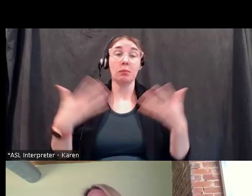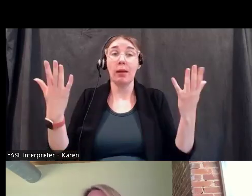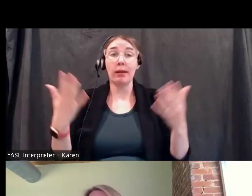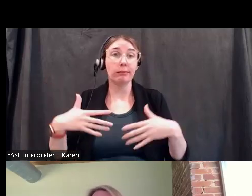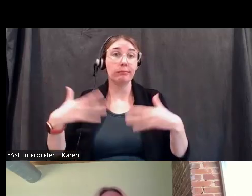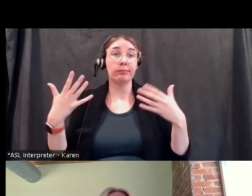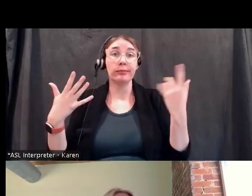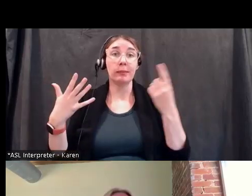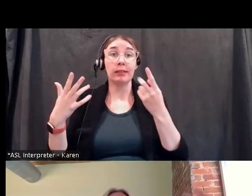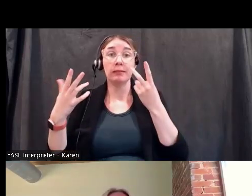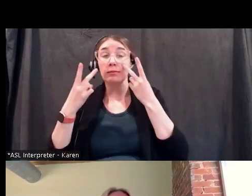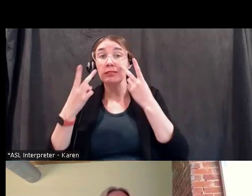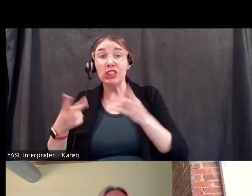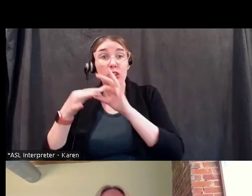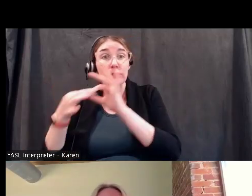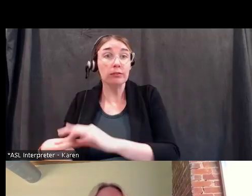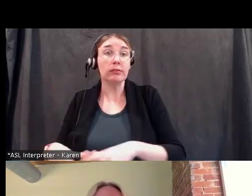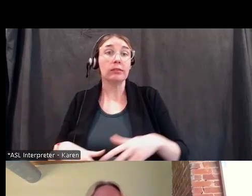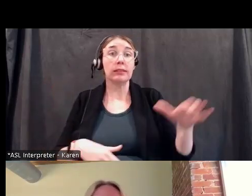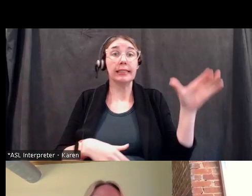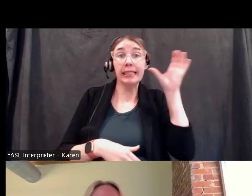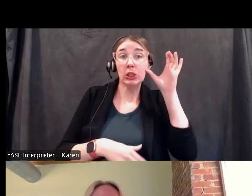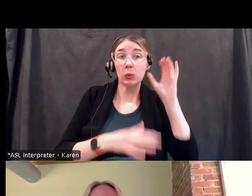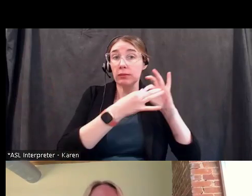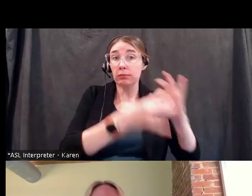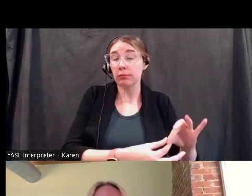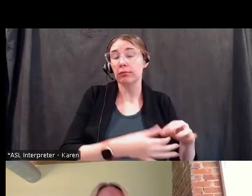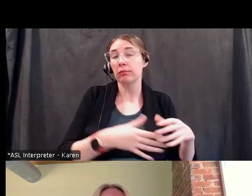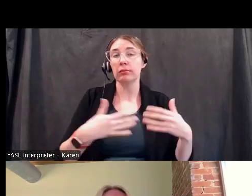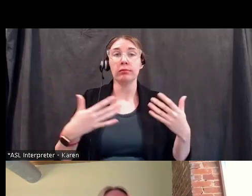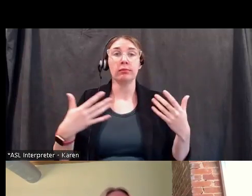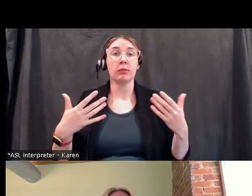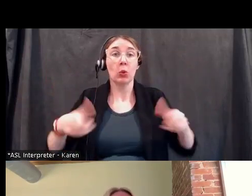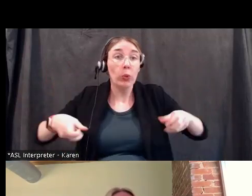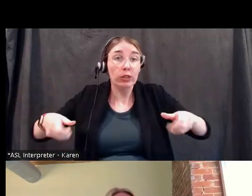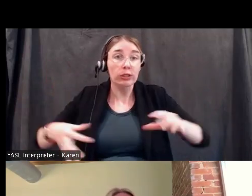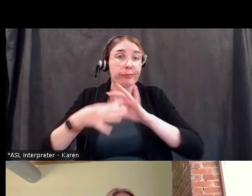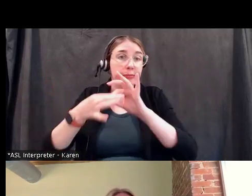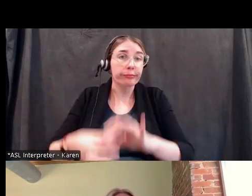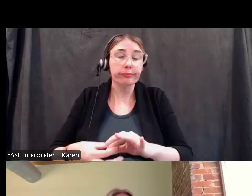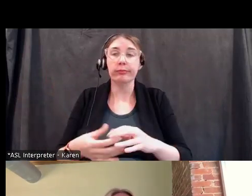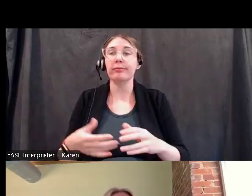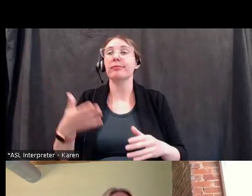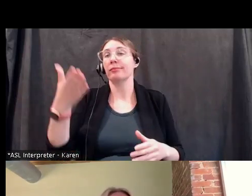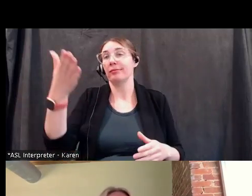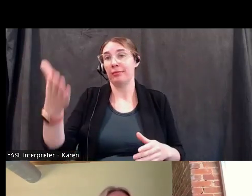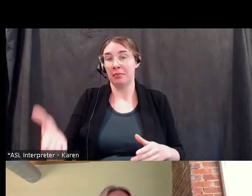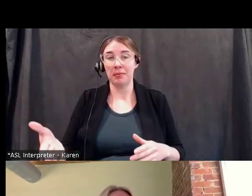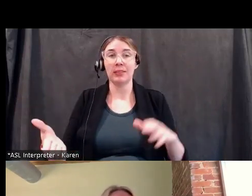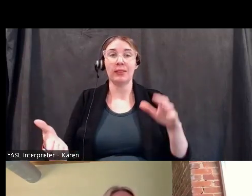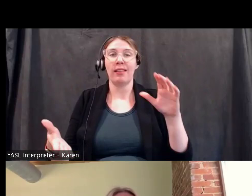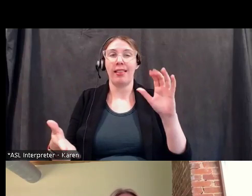or hearing or using a wheelchair or whatever, so this is an app that I have several people,